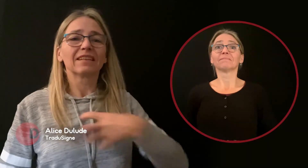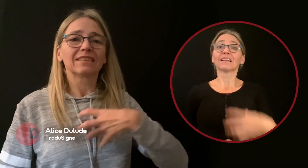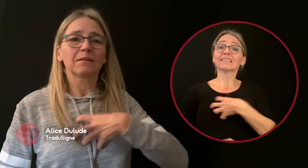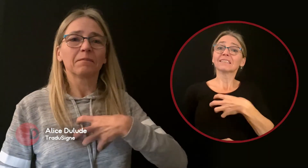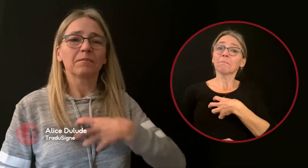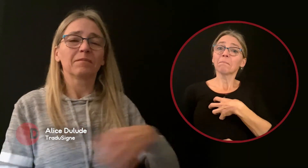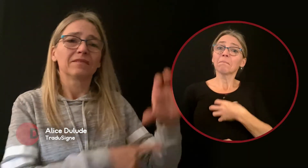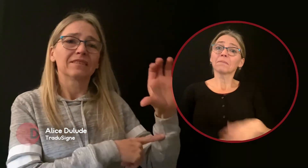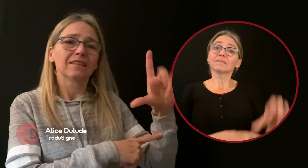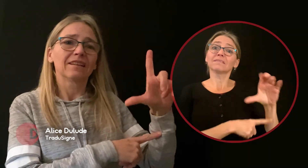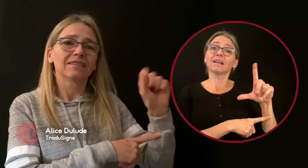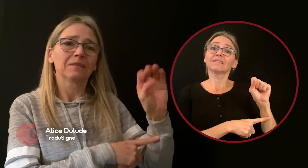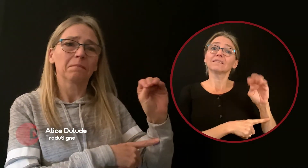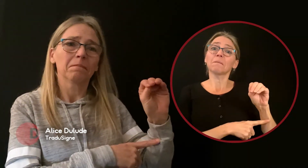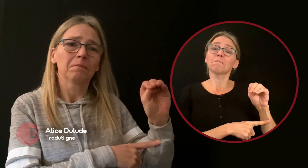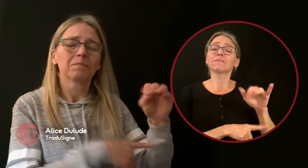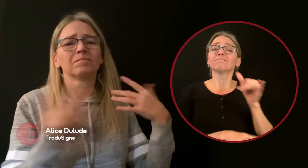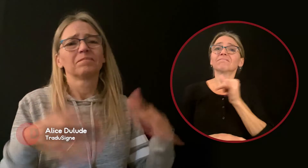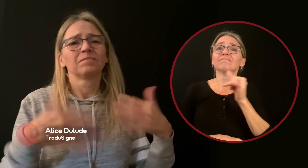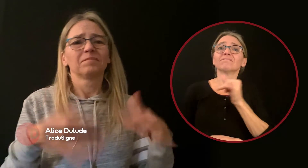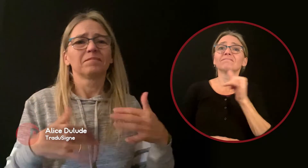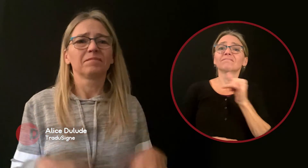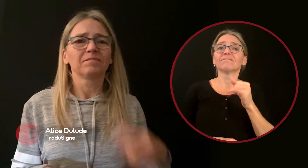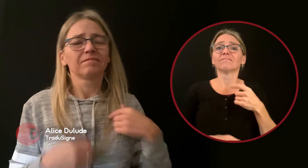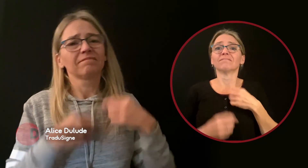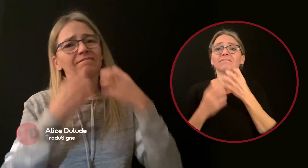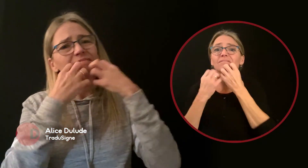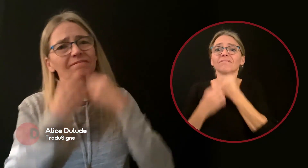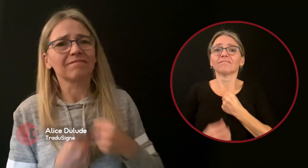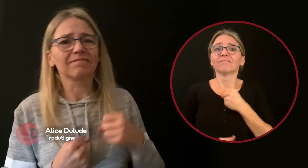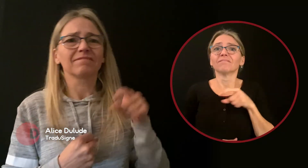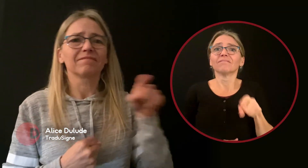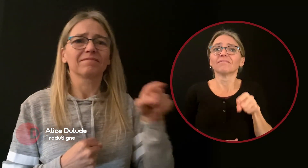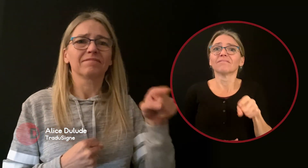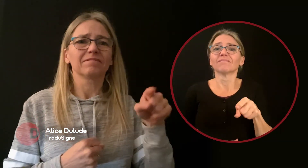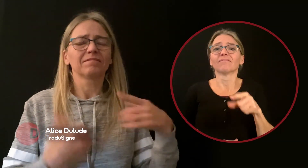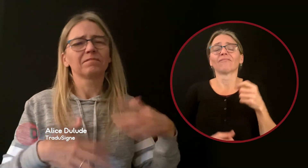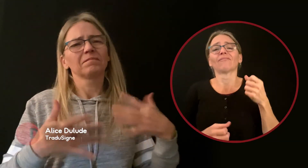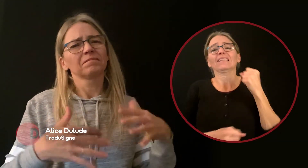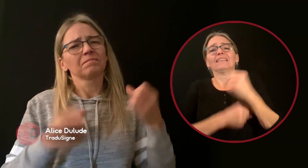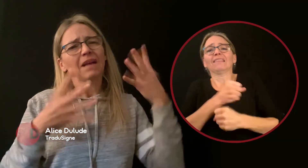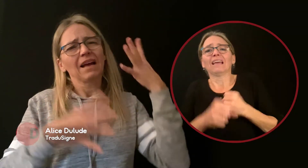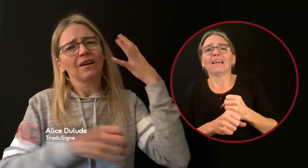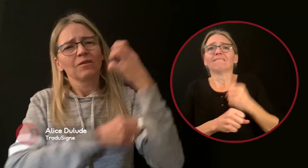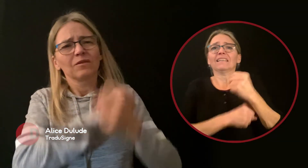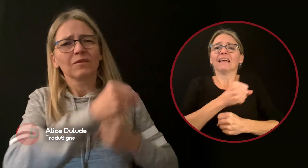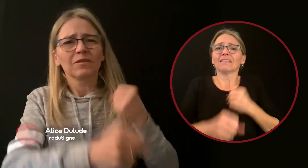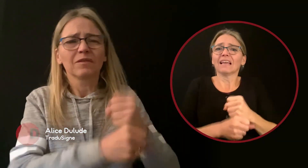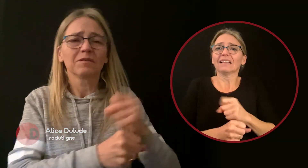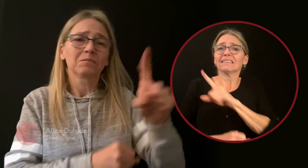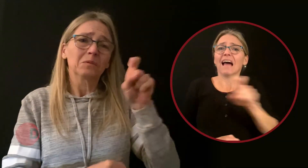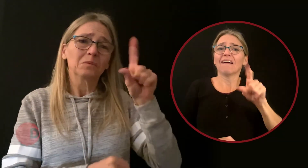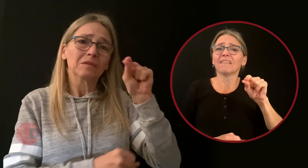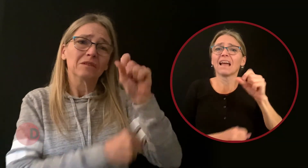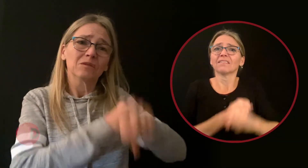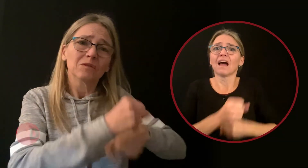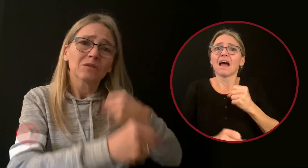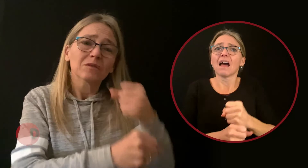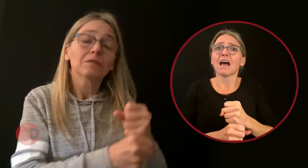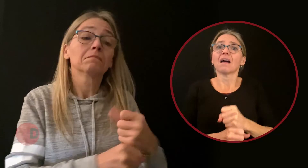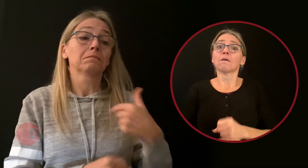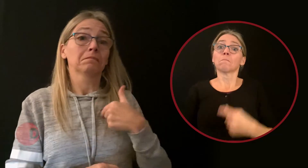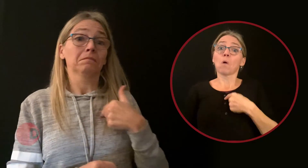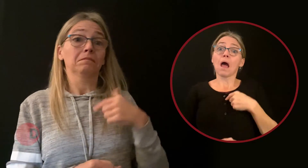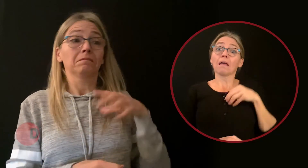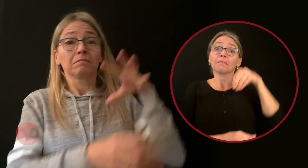CLSM has important and I cherish their many years...120 years.